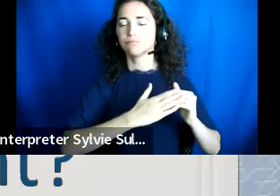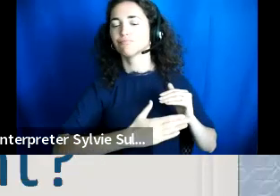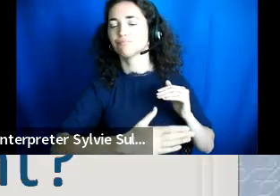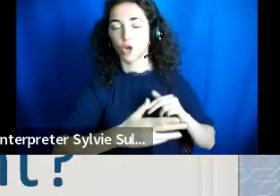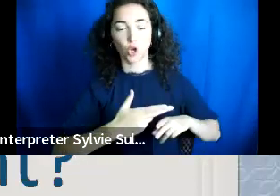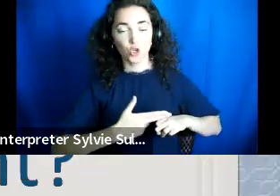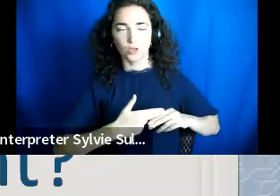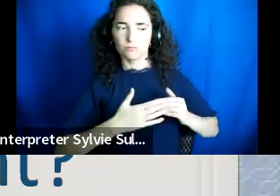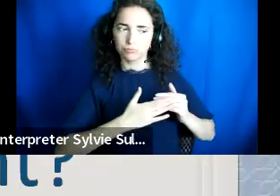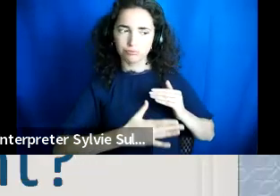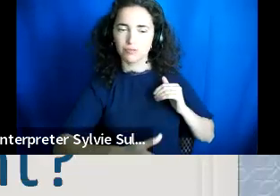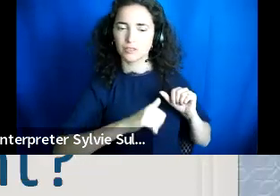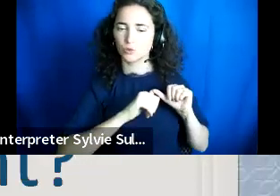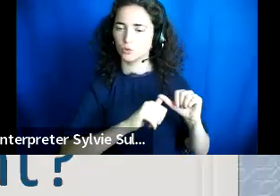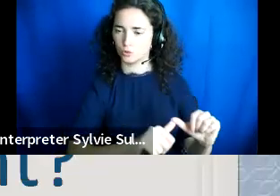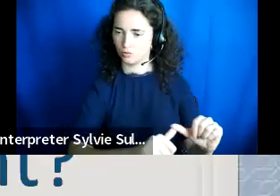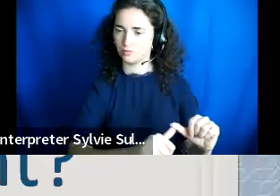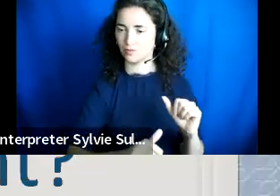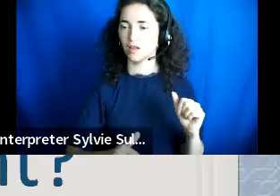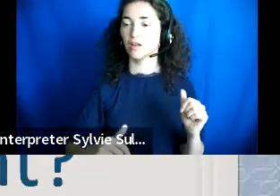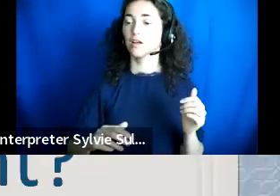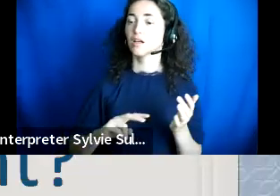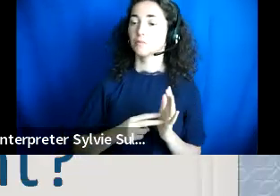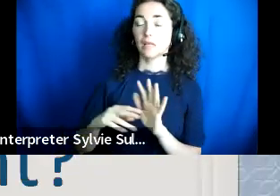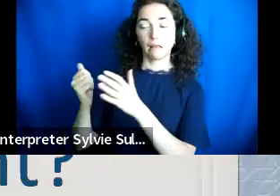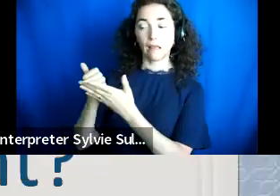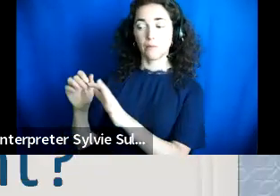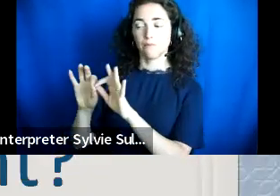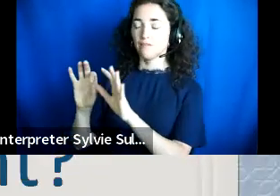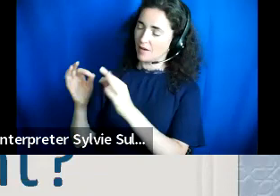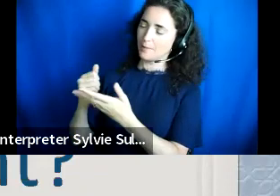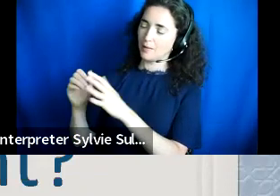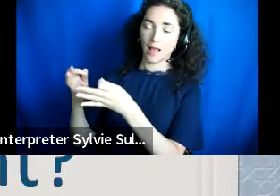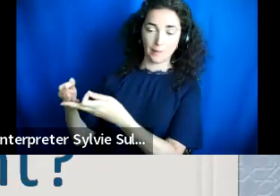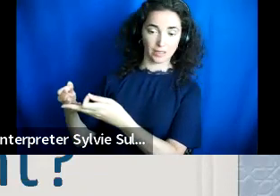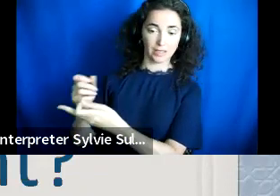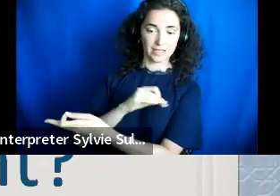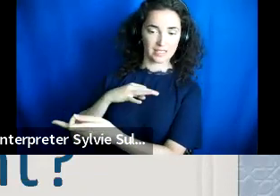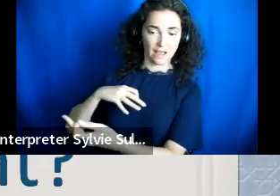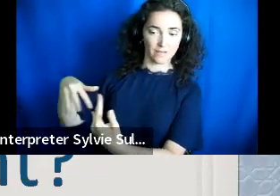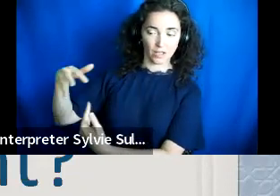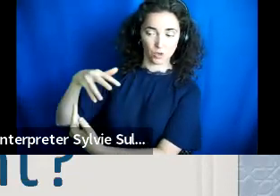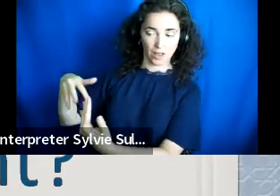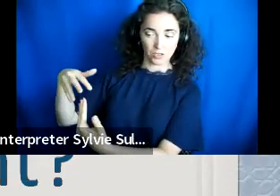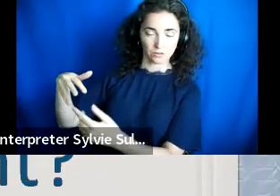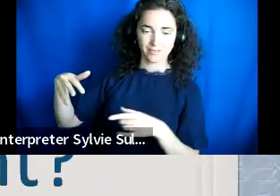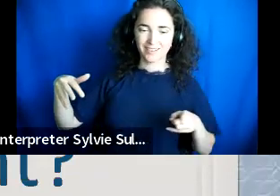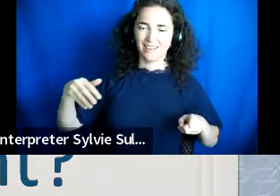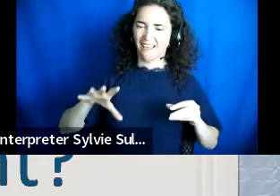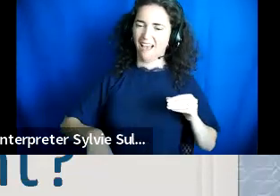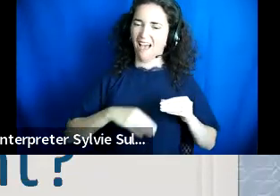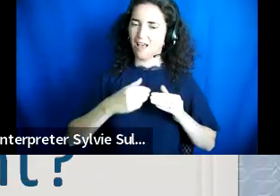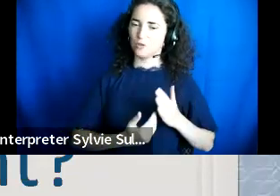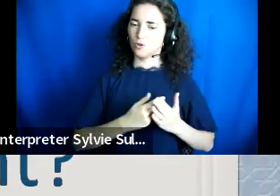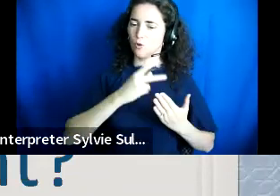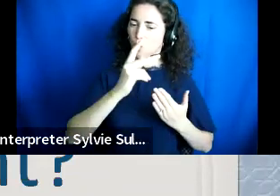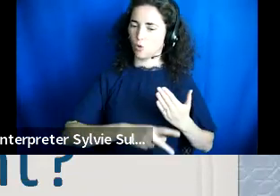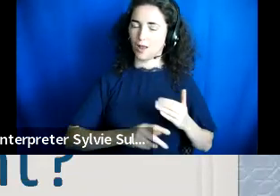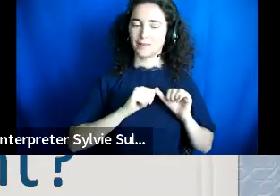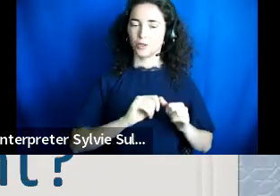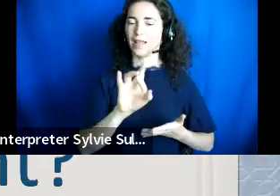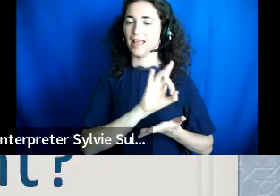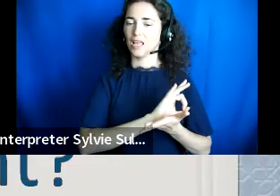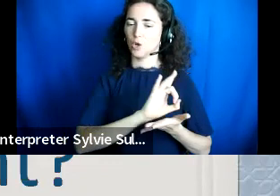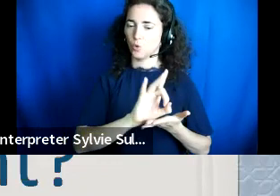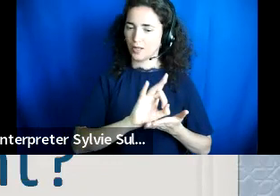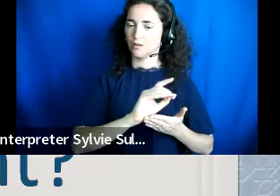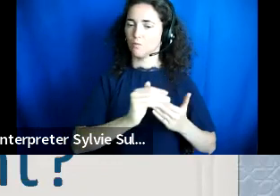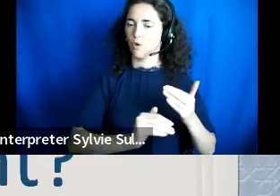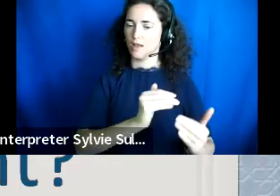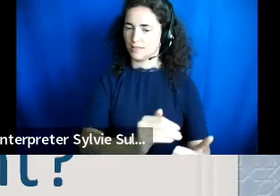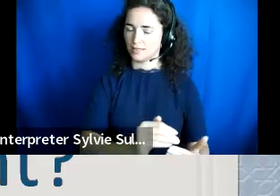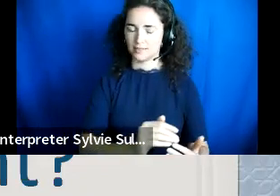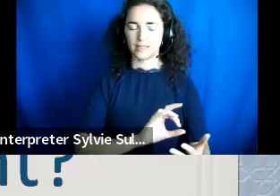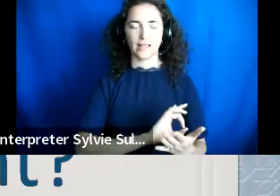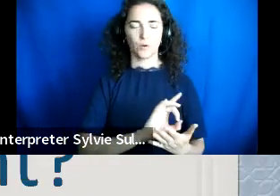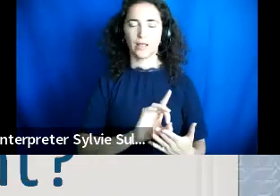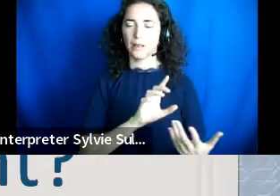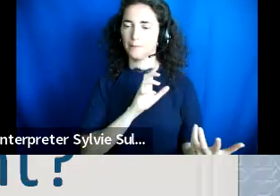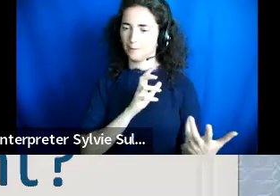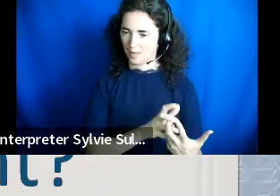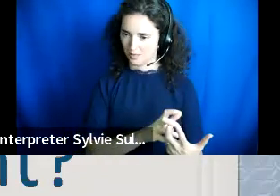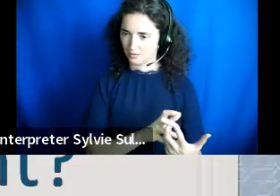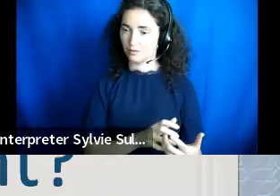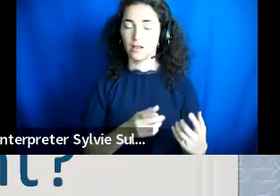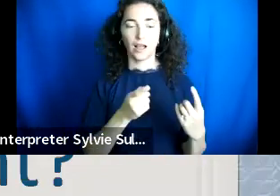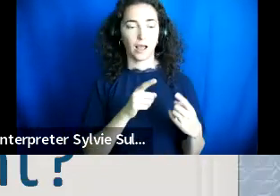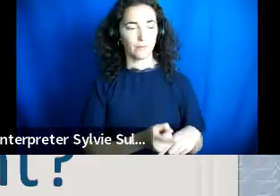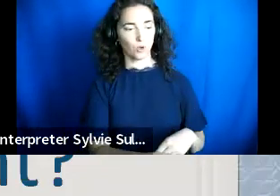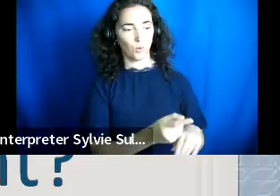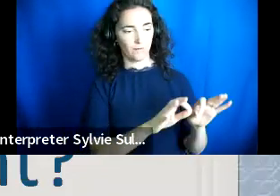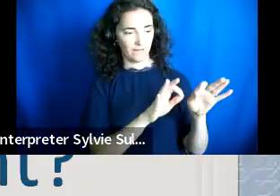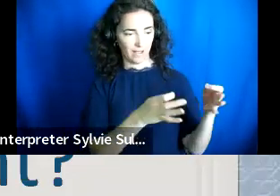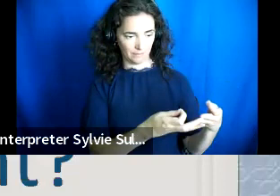So you have your interaction with the staff that family health and family. This will expand on that, and take that through an 8 week process, an eight-week match where a family contacts the program coordinator.